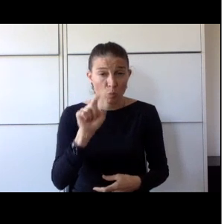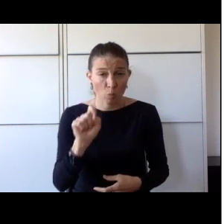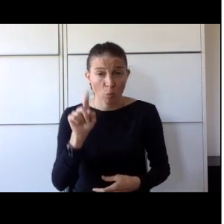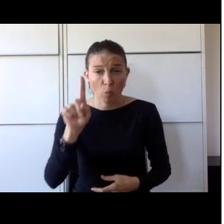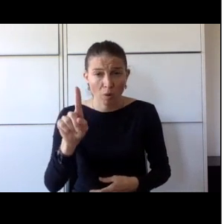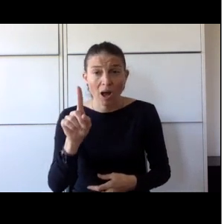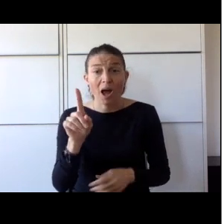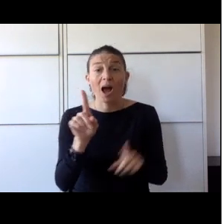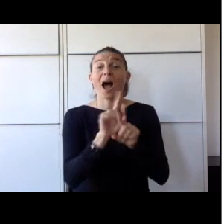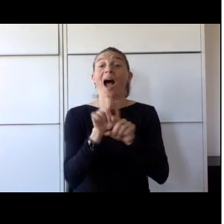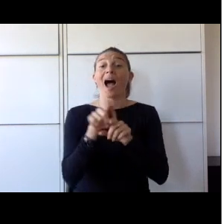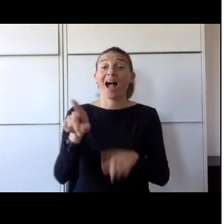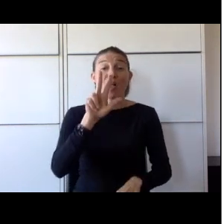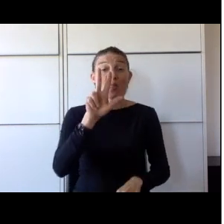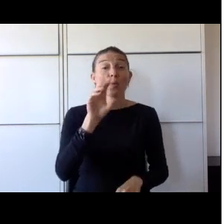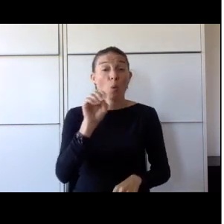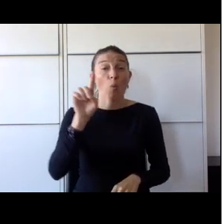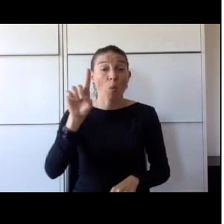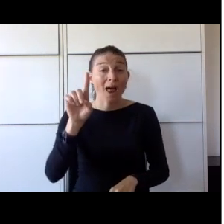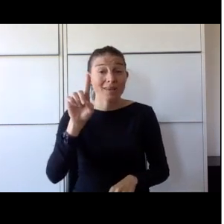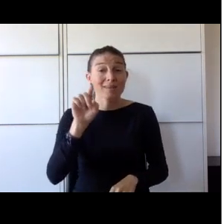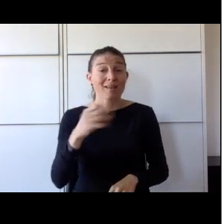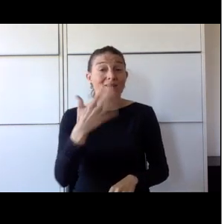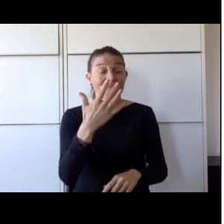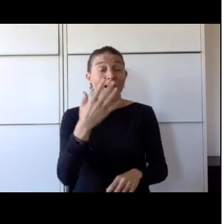Anything else you can advise about what to do?